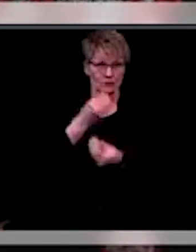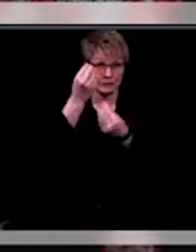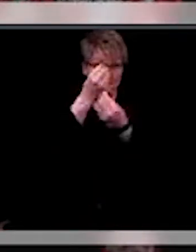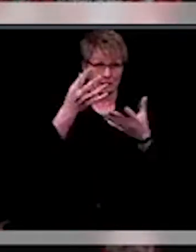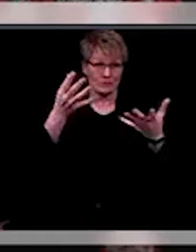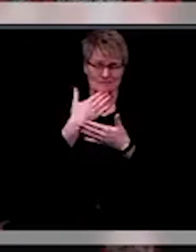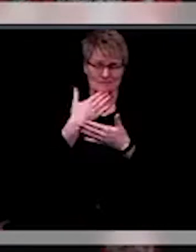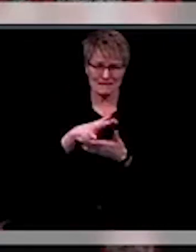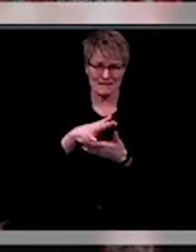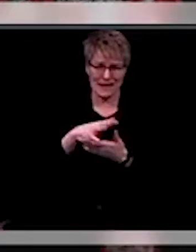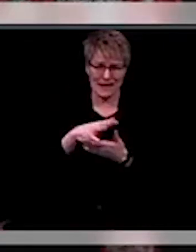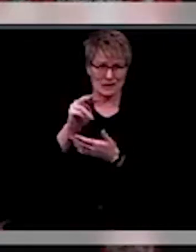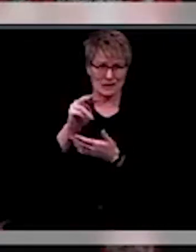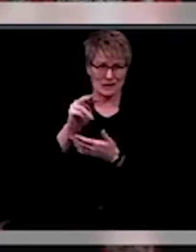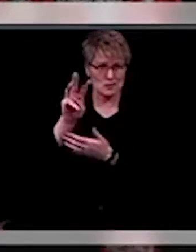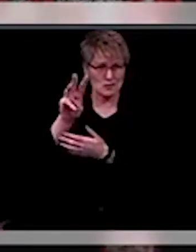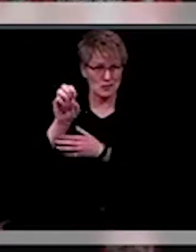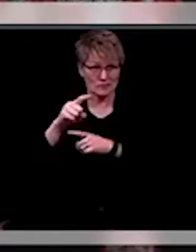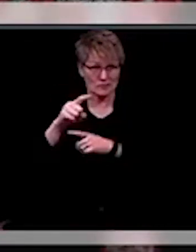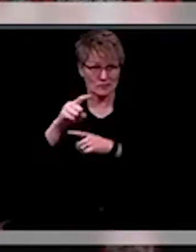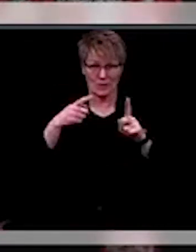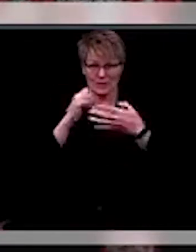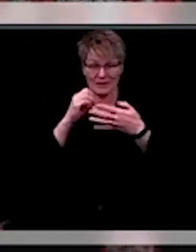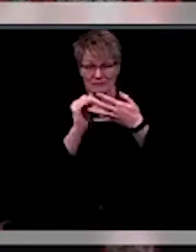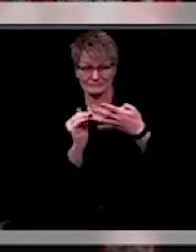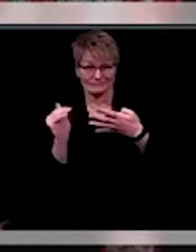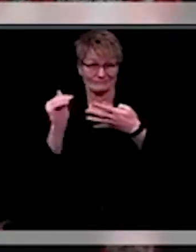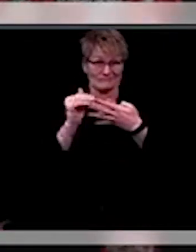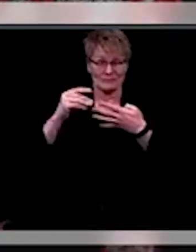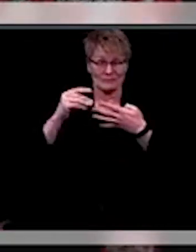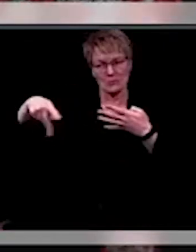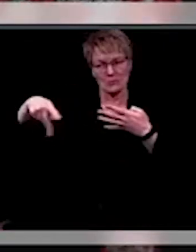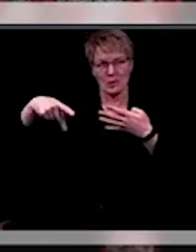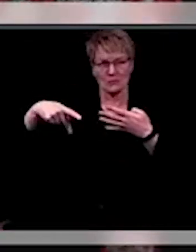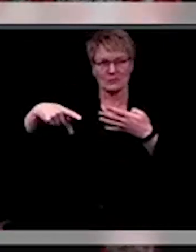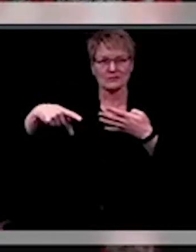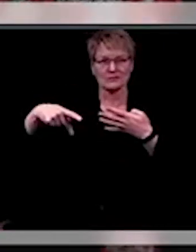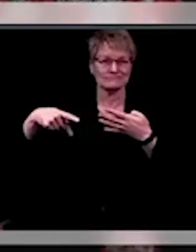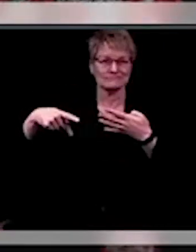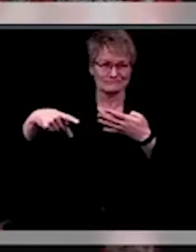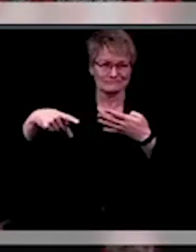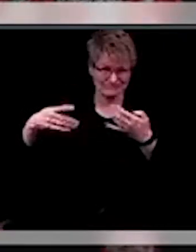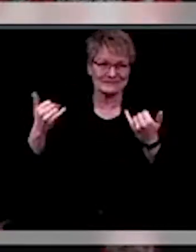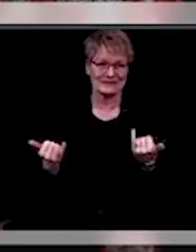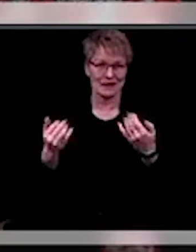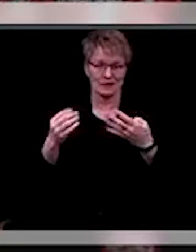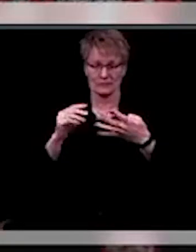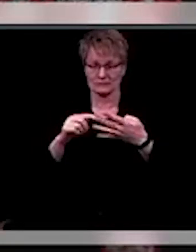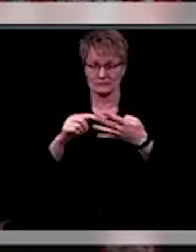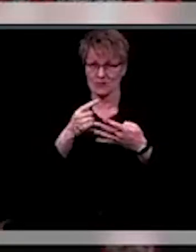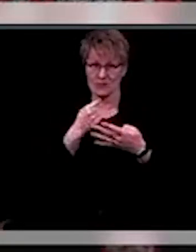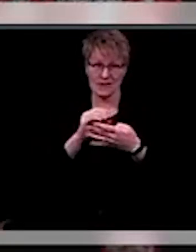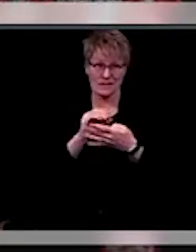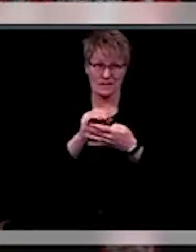purple tier this week due to our increasing numbers right now. For this week, our adjusted